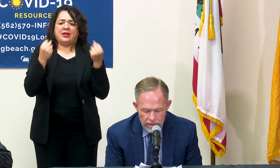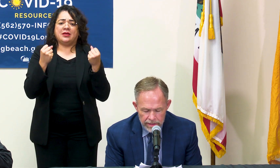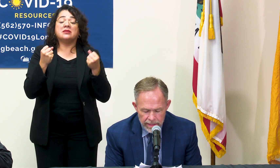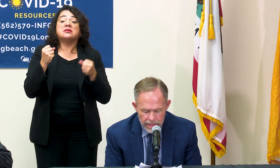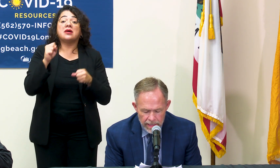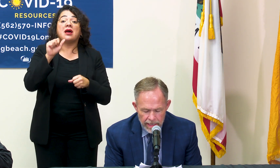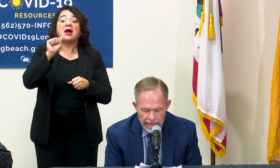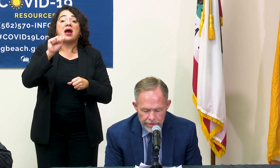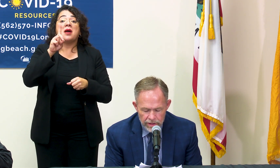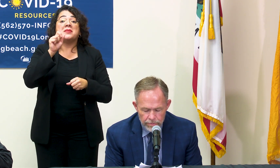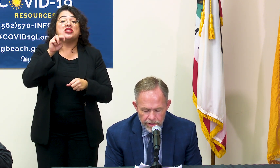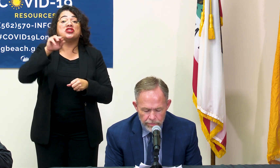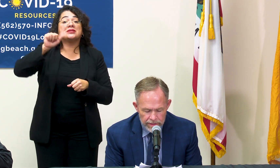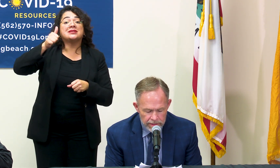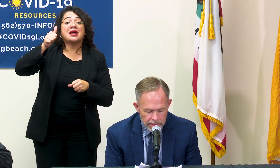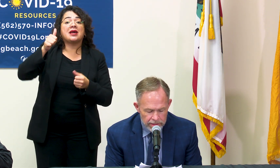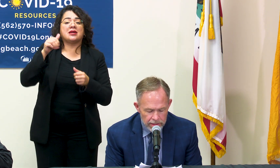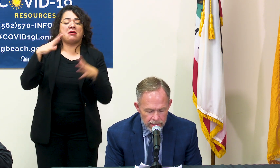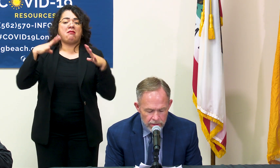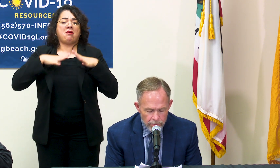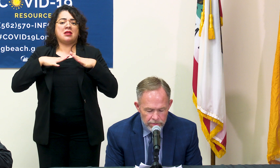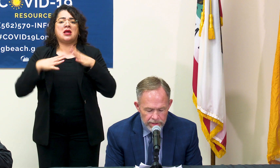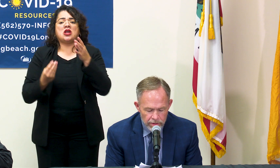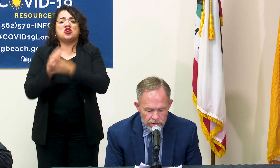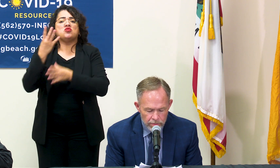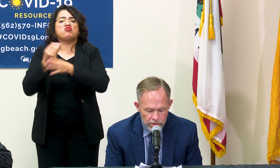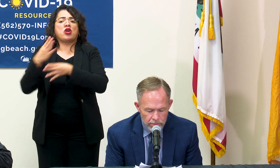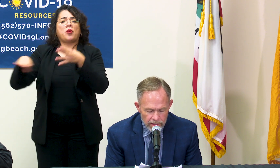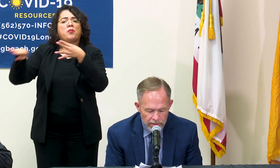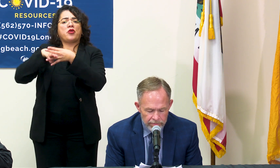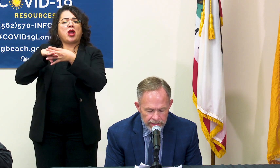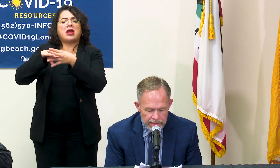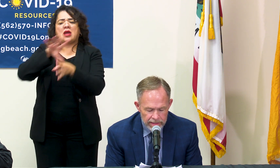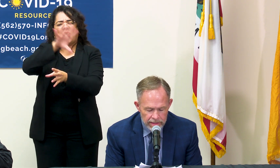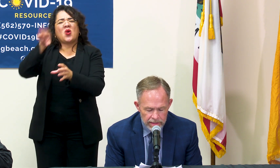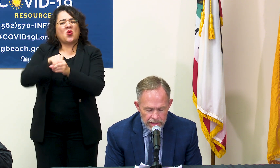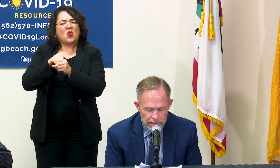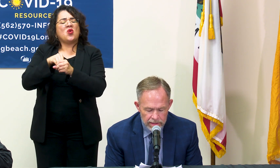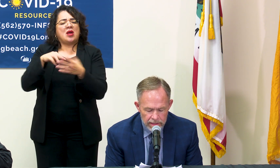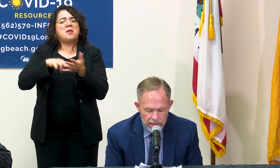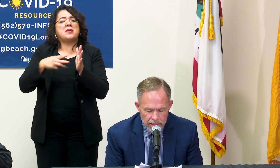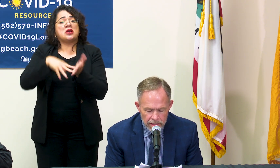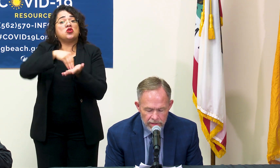Holiday and our Spring Recess, which means our students will have 19 days of